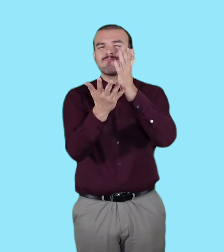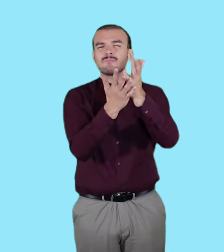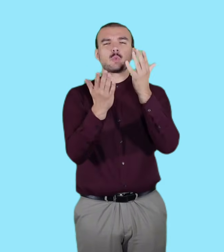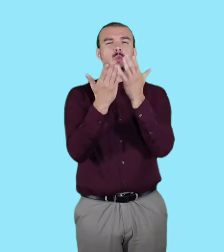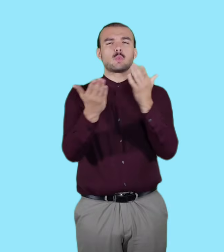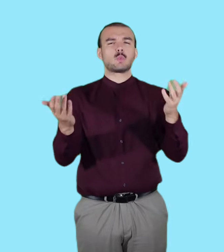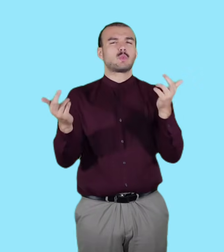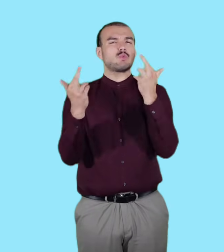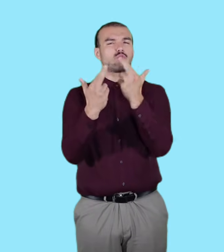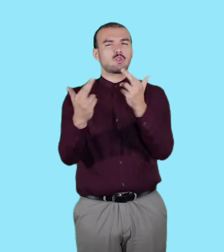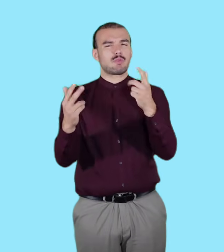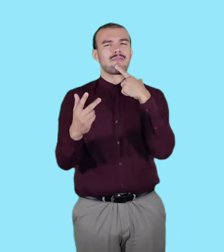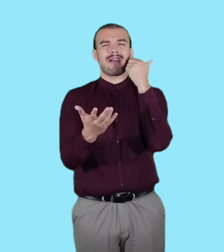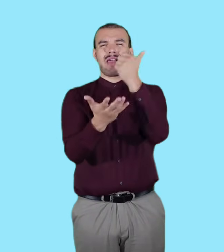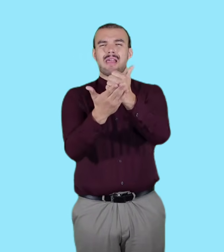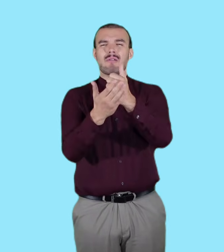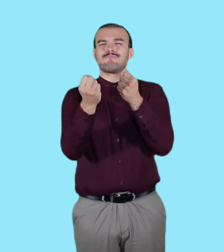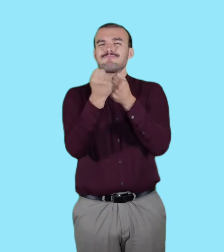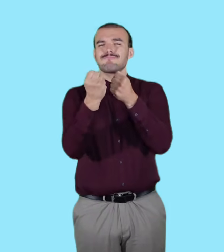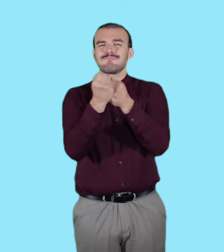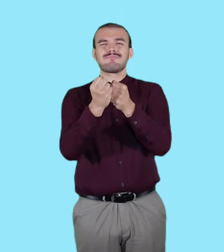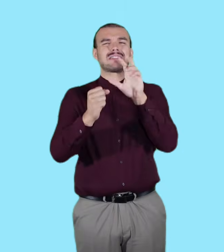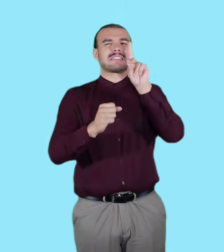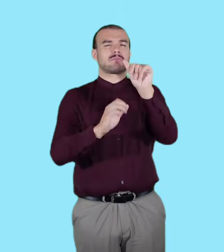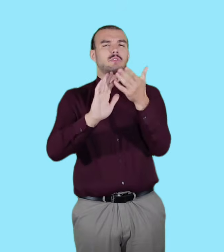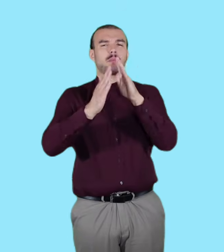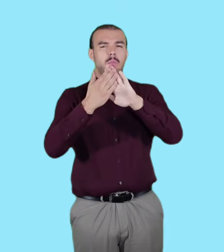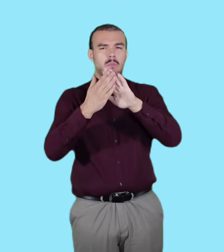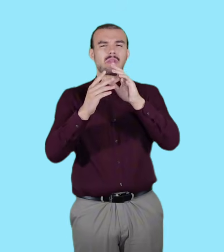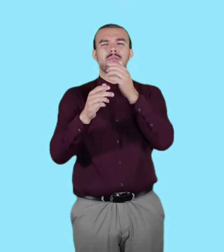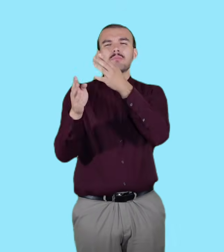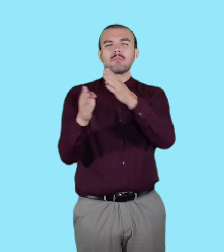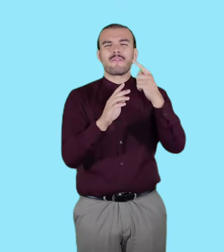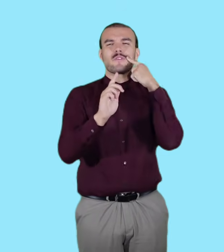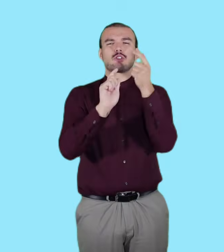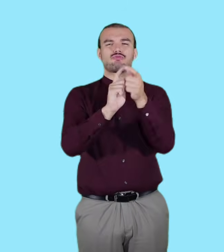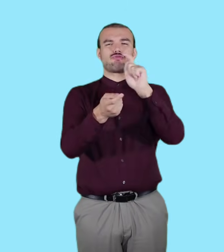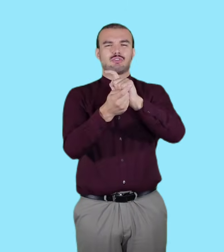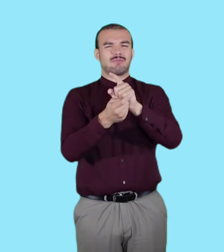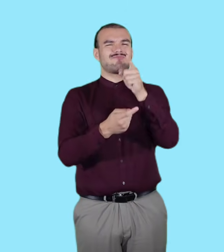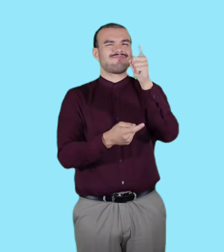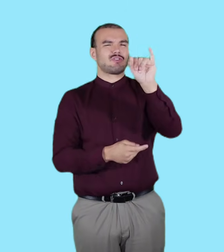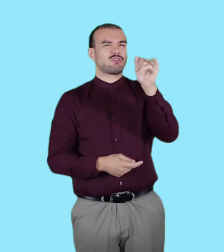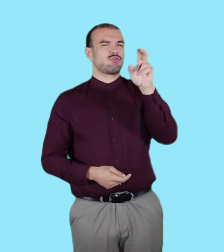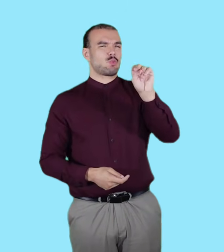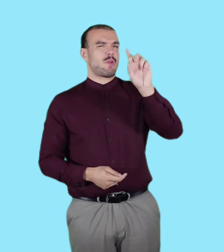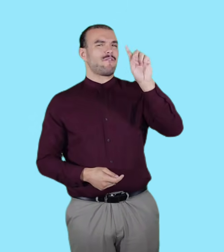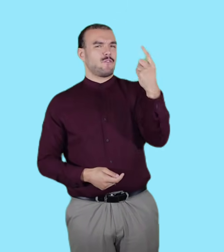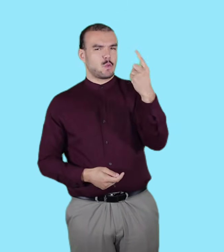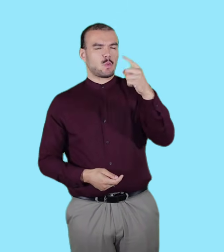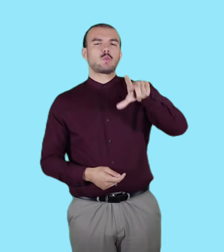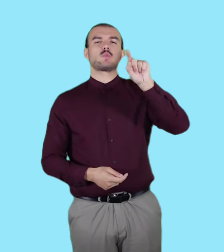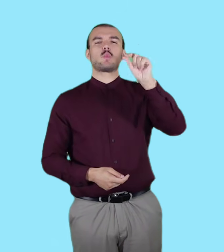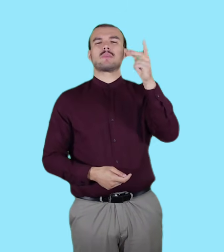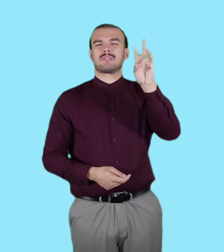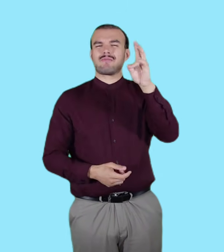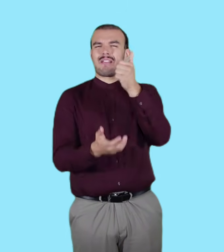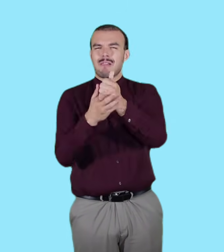to help the disability community prepare for the changes coming on January 1st, 2027.